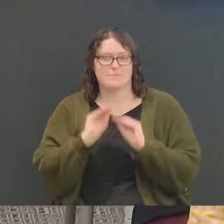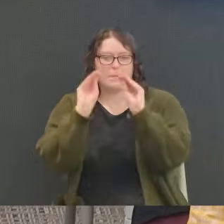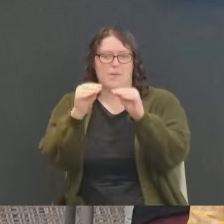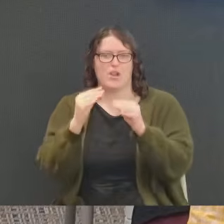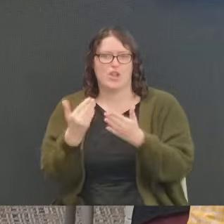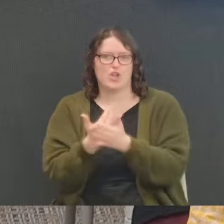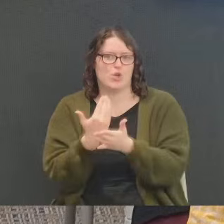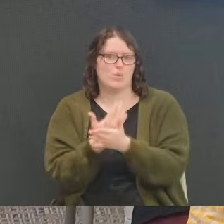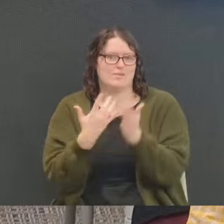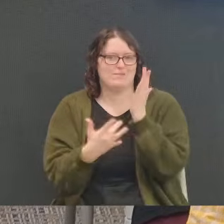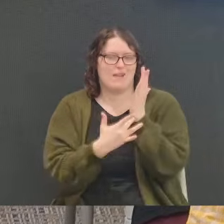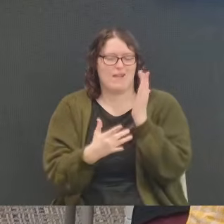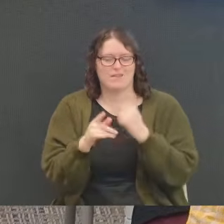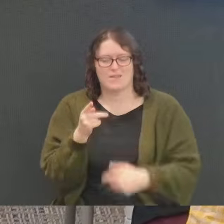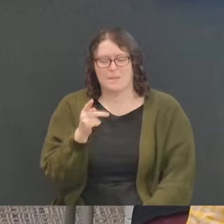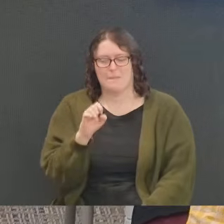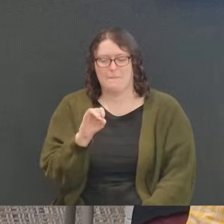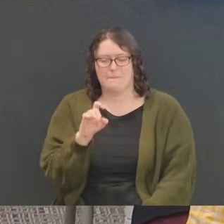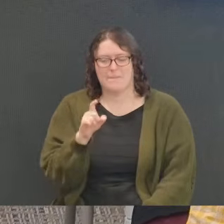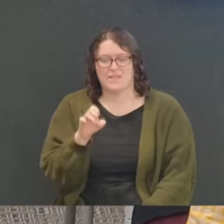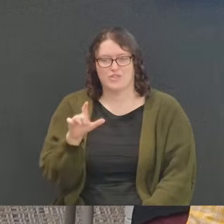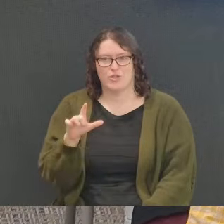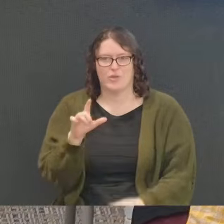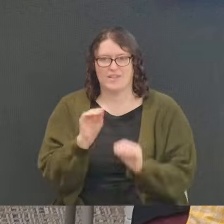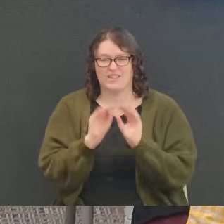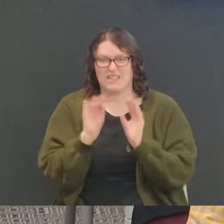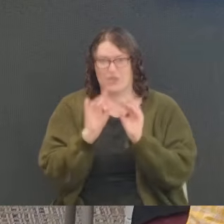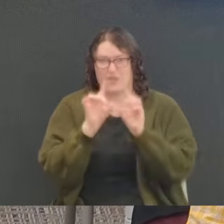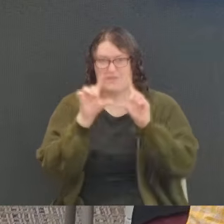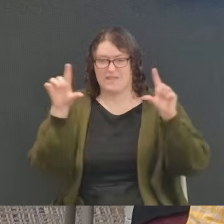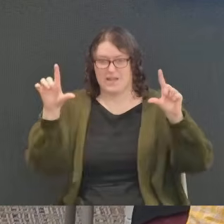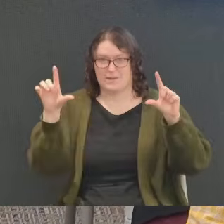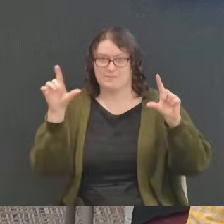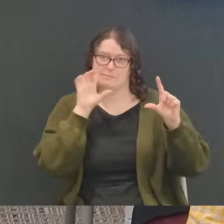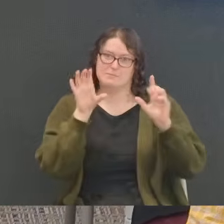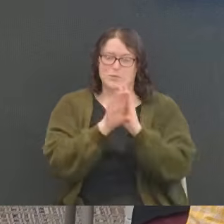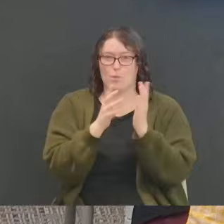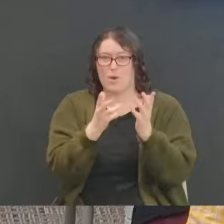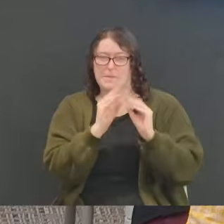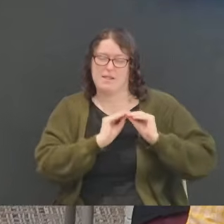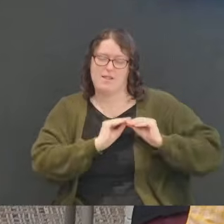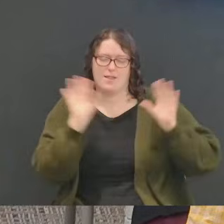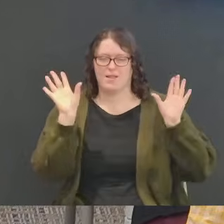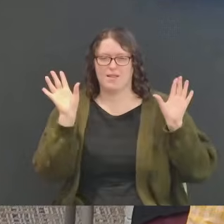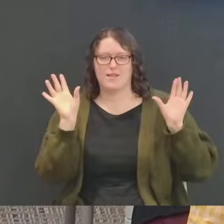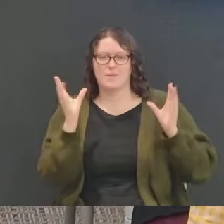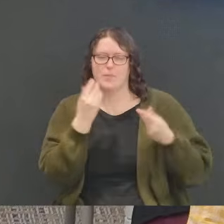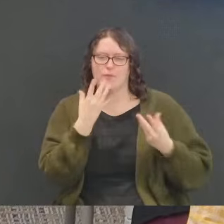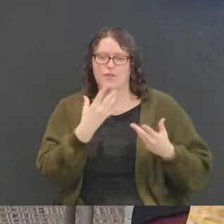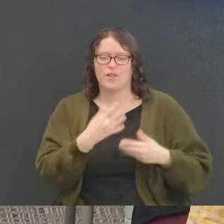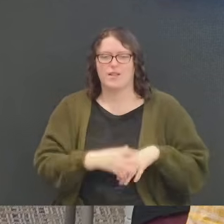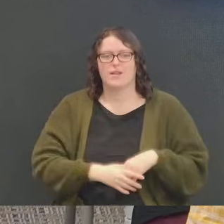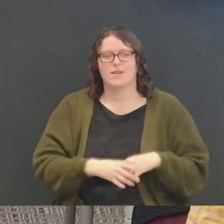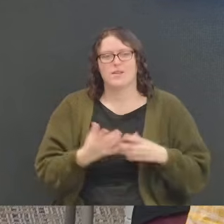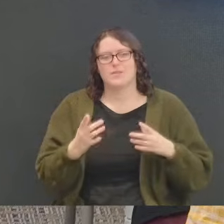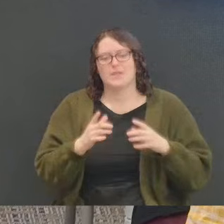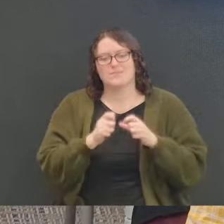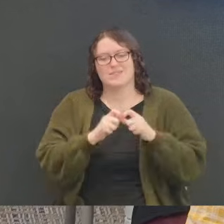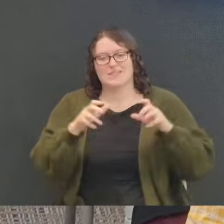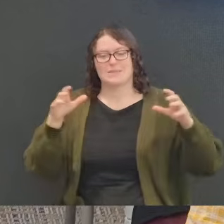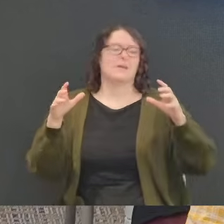the pixel count of scoreboard to make sure it's super clear. this is also expanding the scoreboard